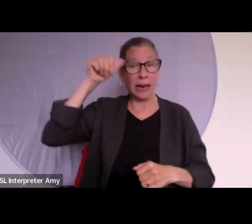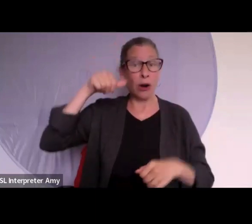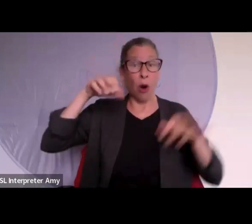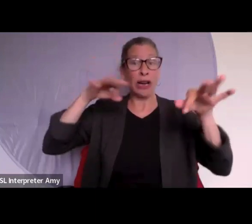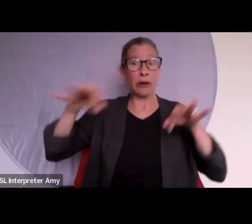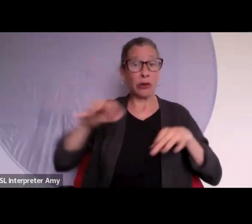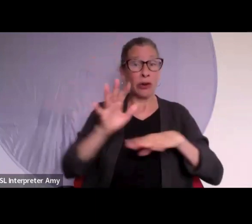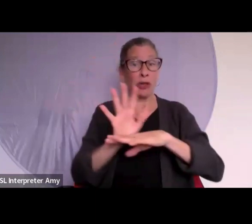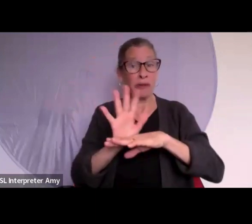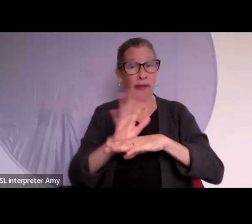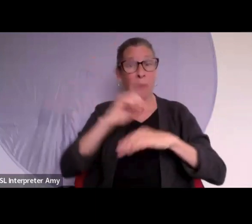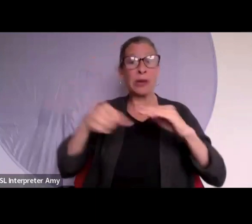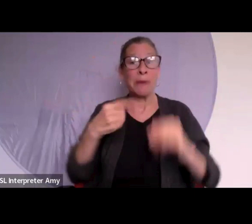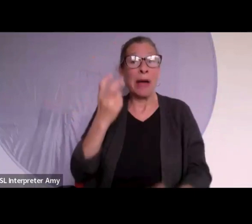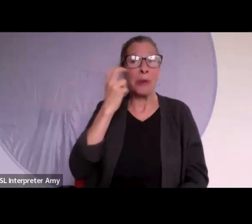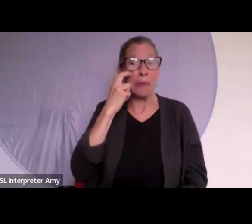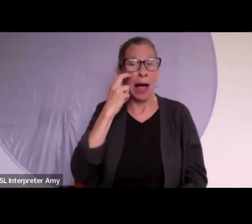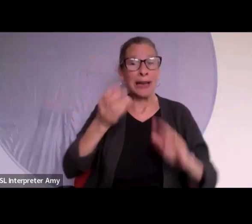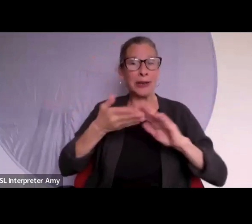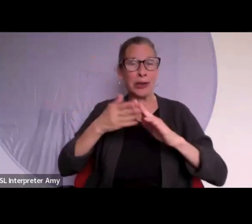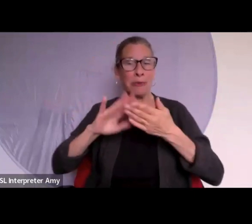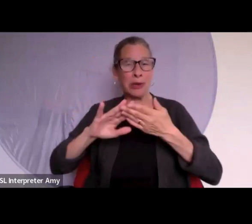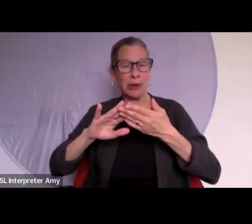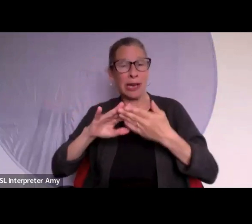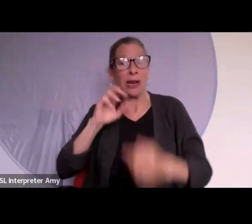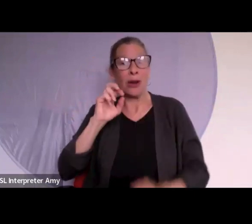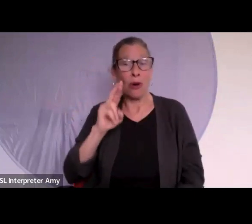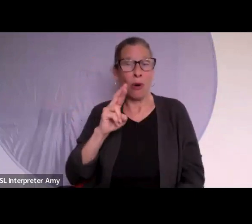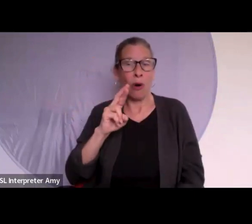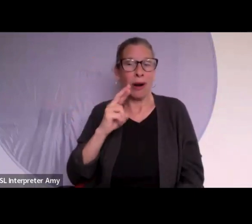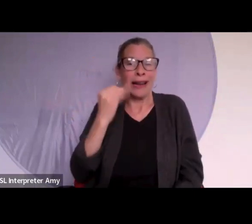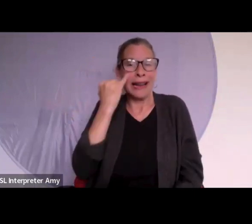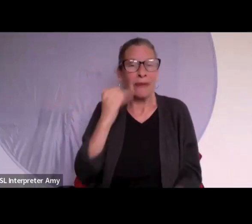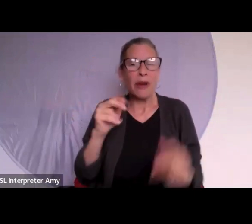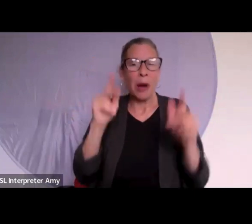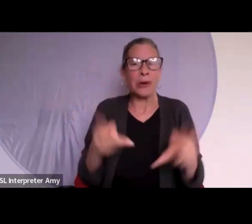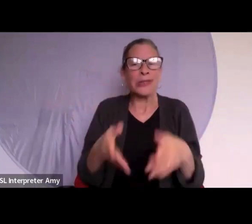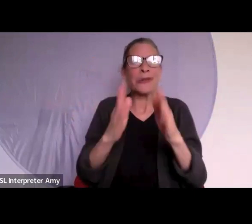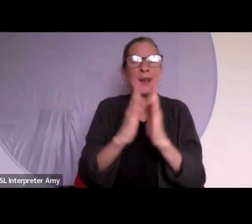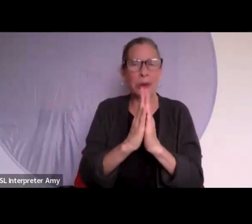about the blind community or by requests and that kind of put